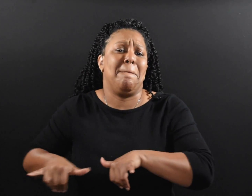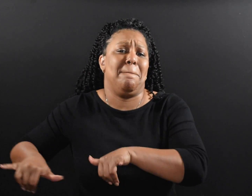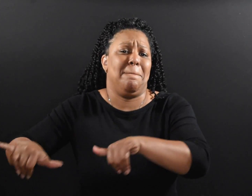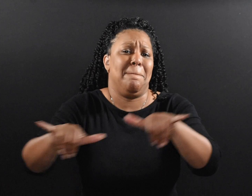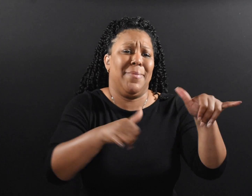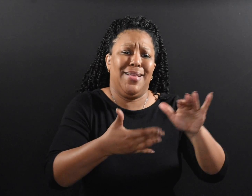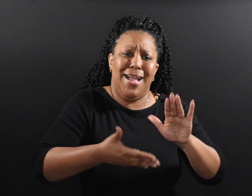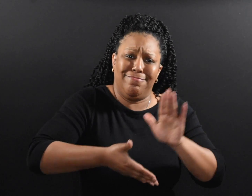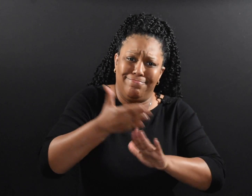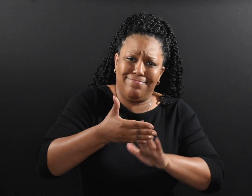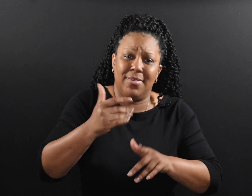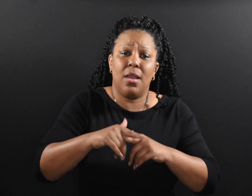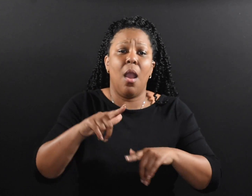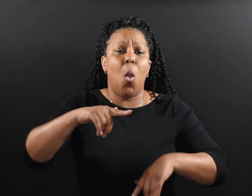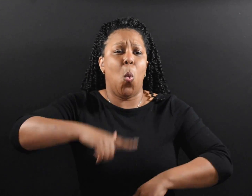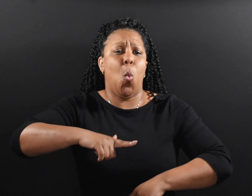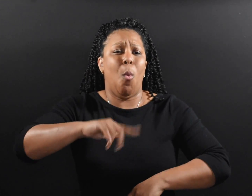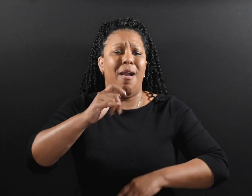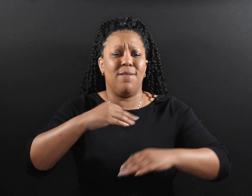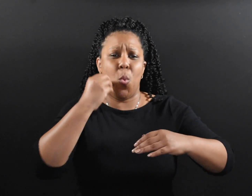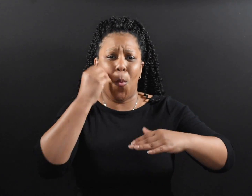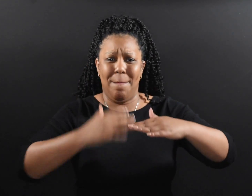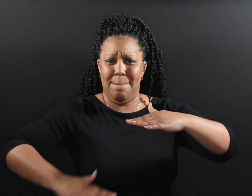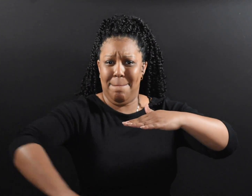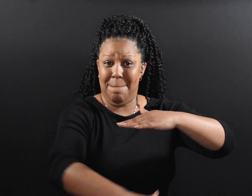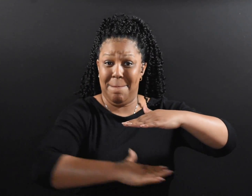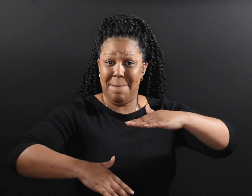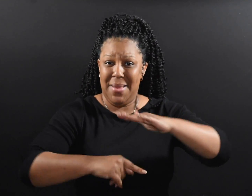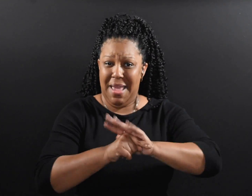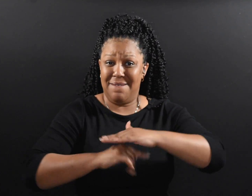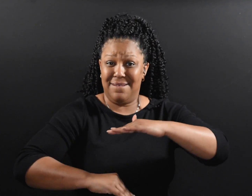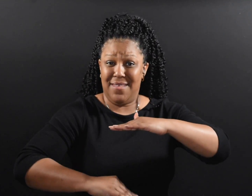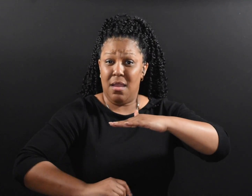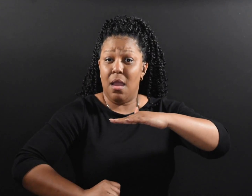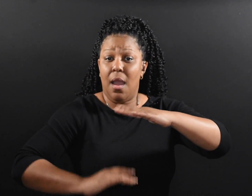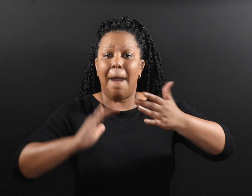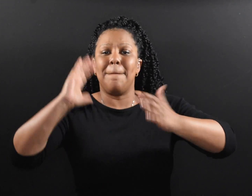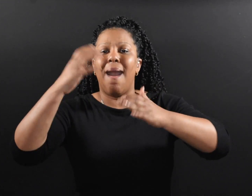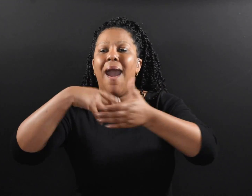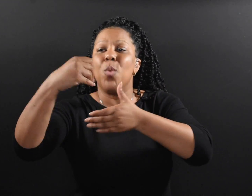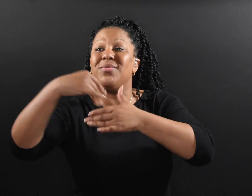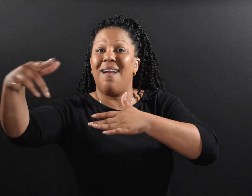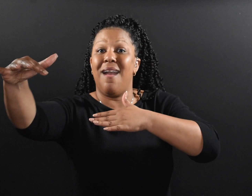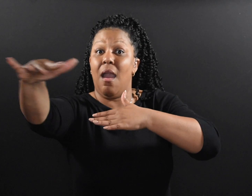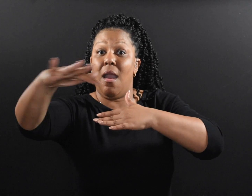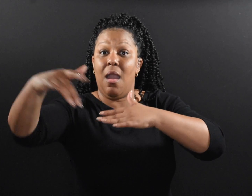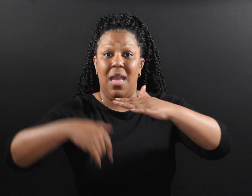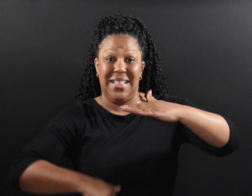at a lower (negative) pressure compared to the outside air. This pressure difference creates a